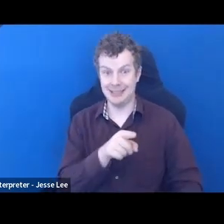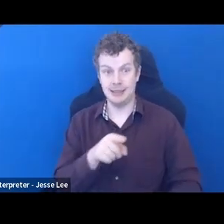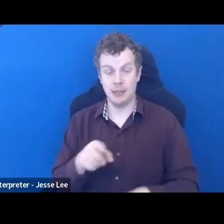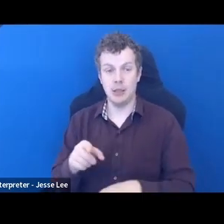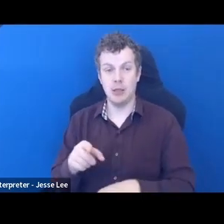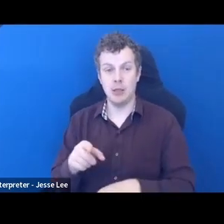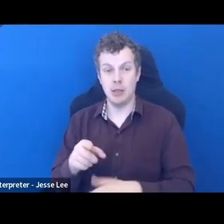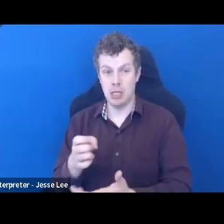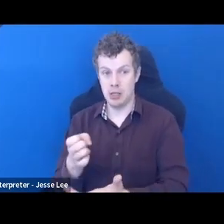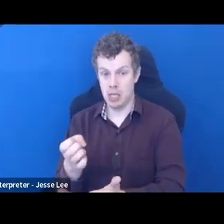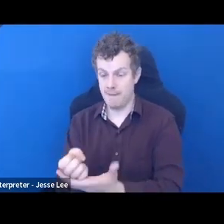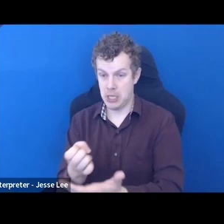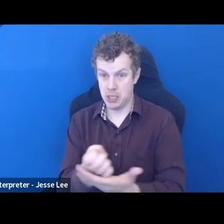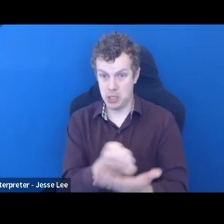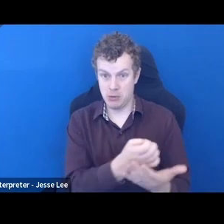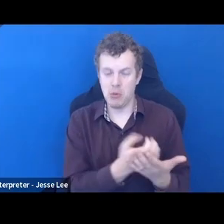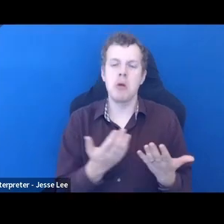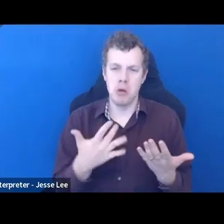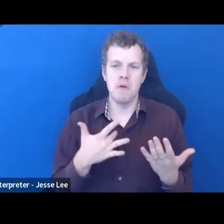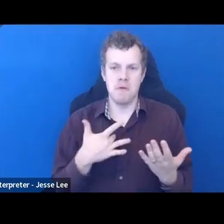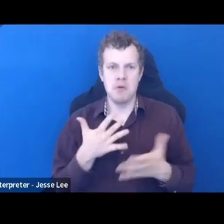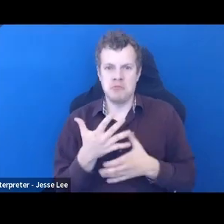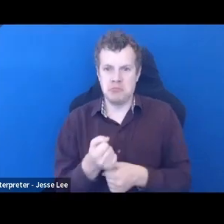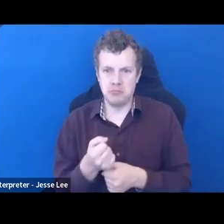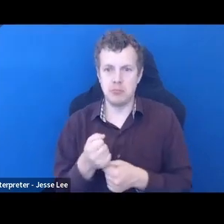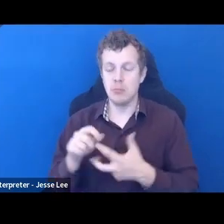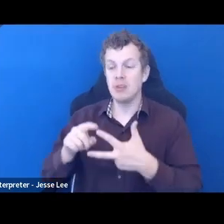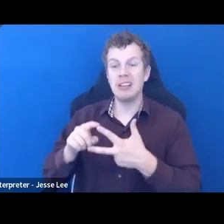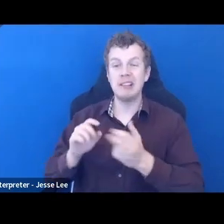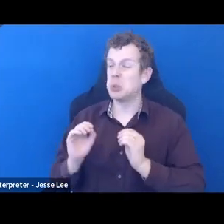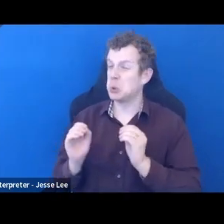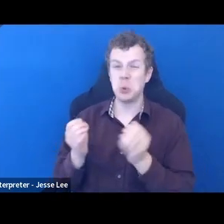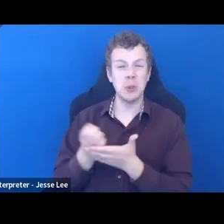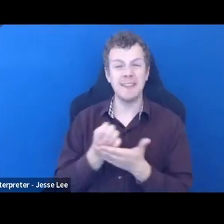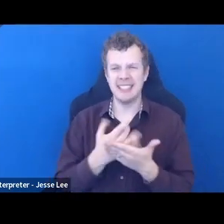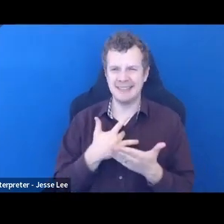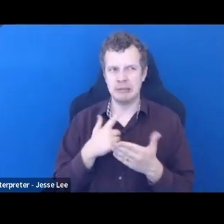So limited evidence creates uncertainty and available evidence builds certainty.